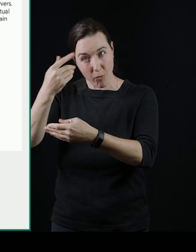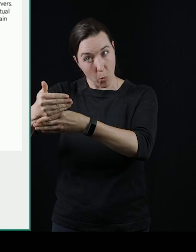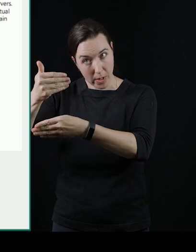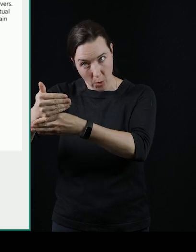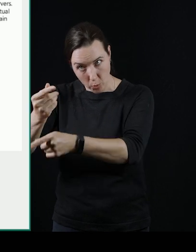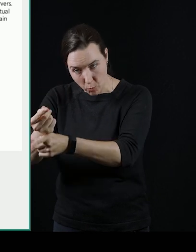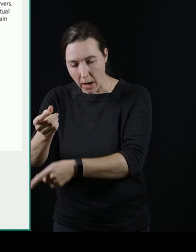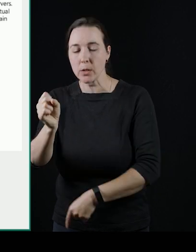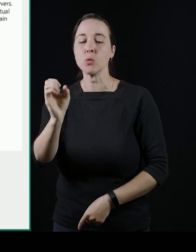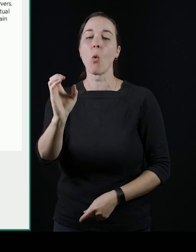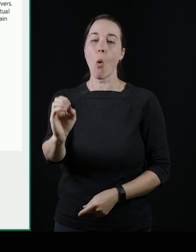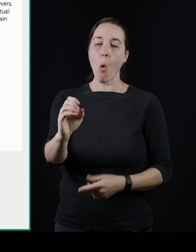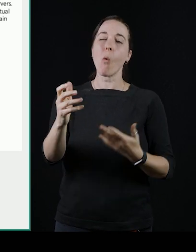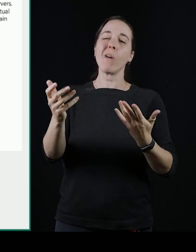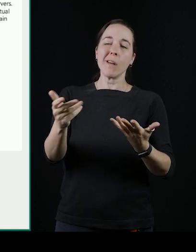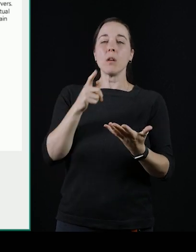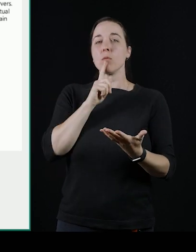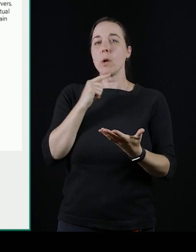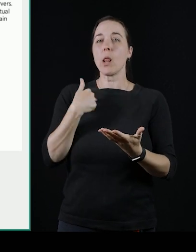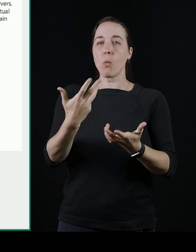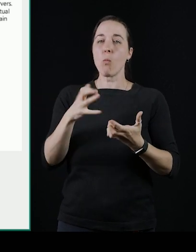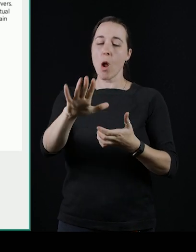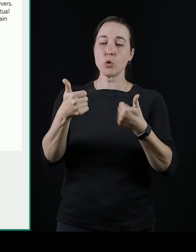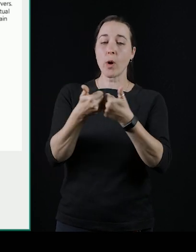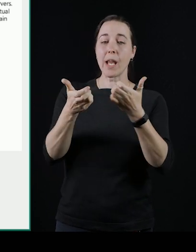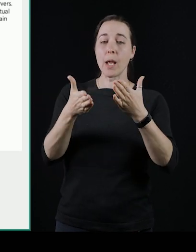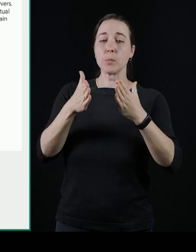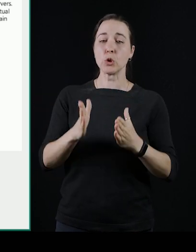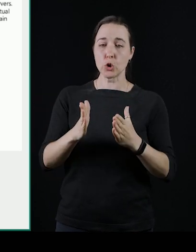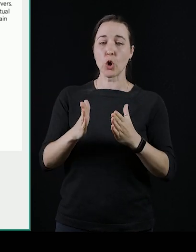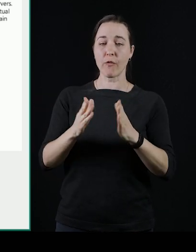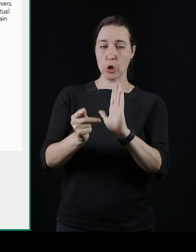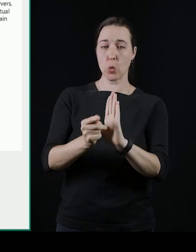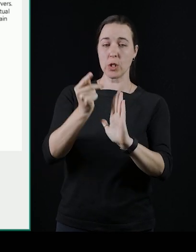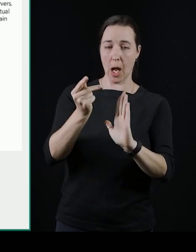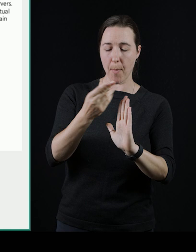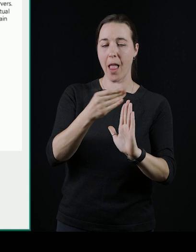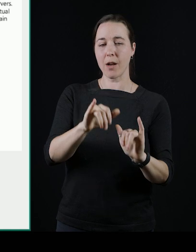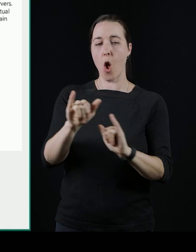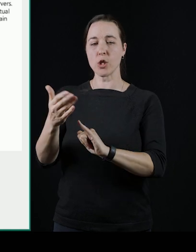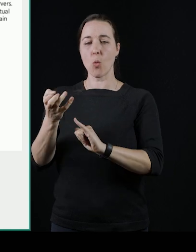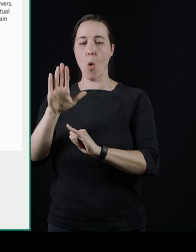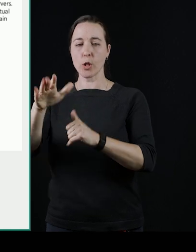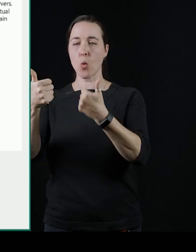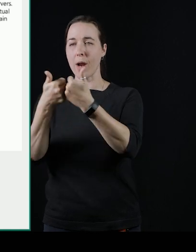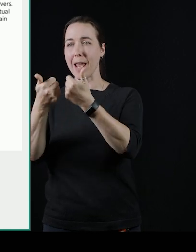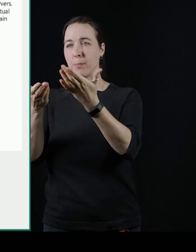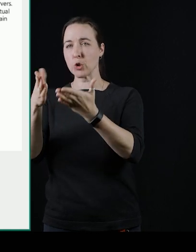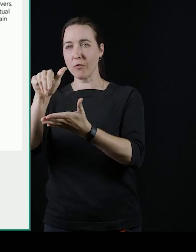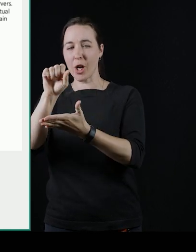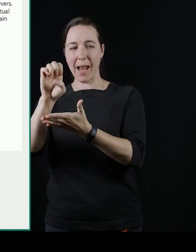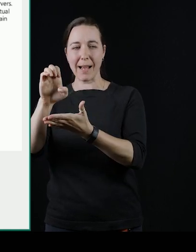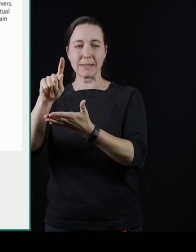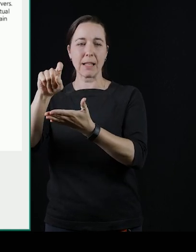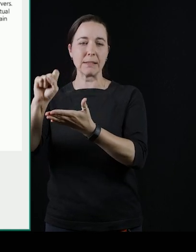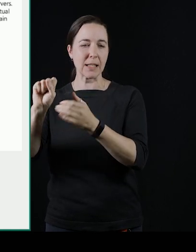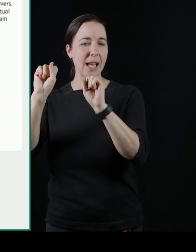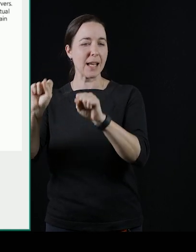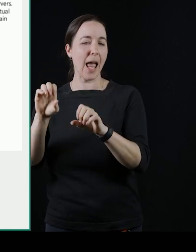So, essentially we want your game server extra double. We want also your game masters, this can include games engine files, maps,